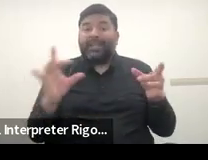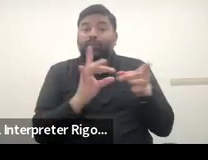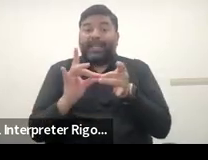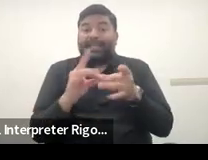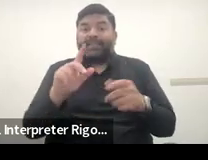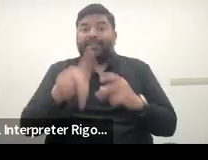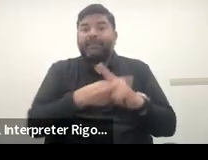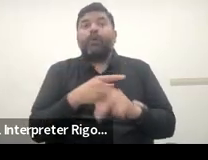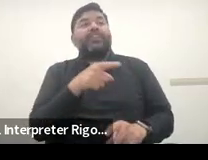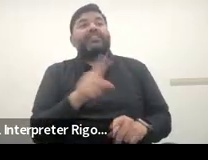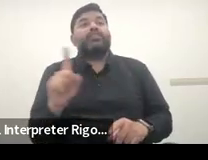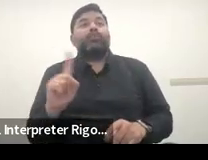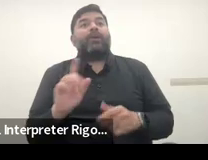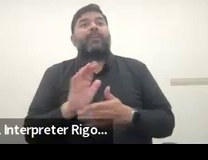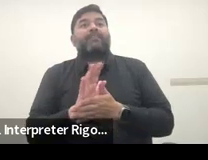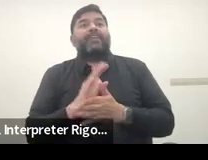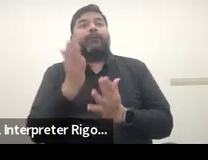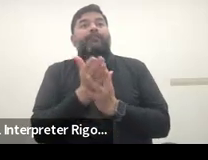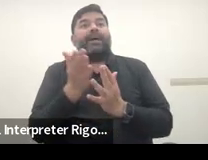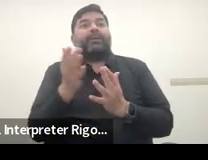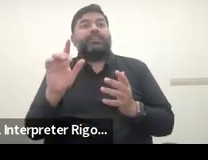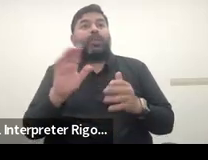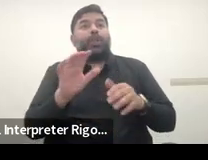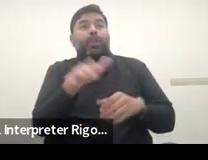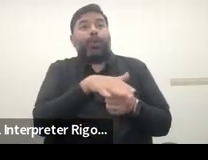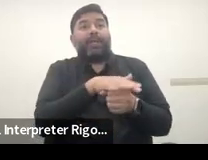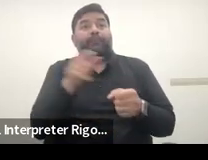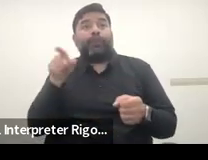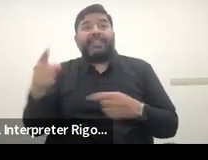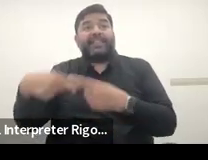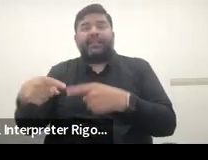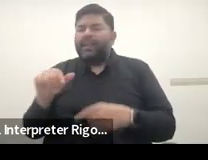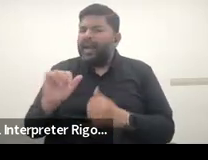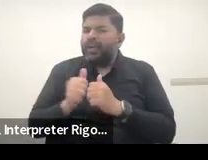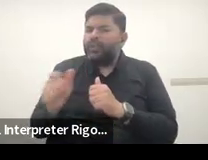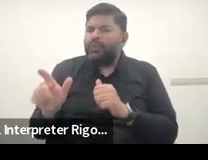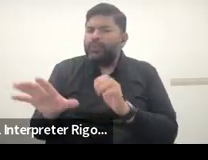video file is located" or how does that work? LEE: Yeah currently the video examples are not